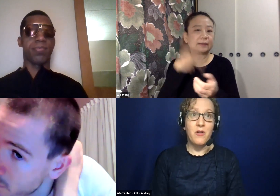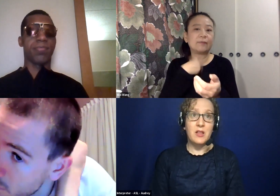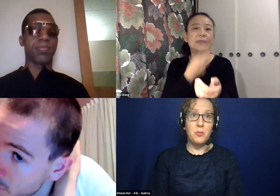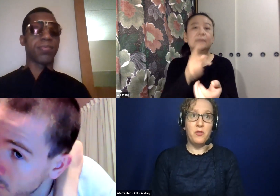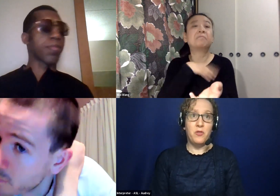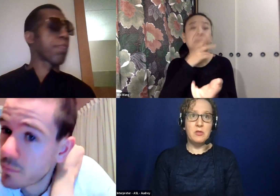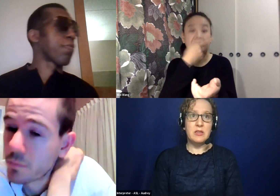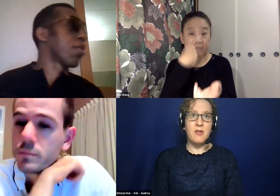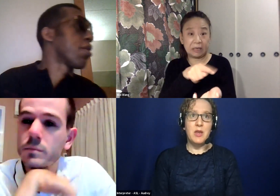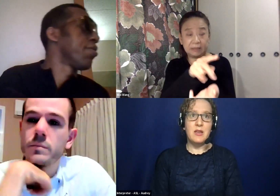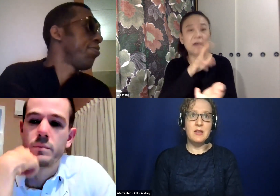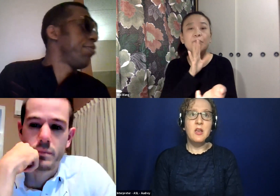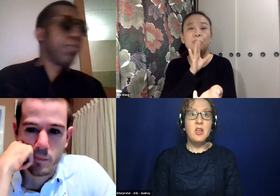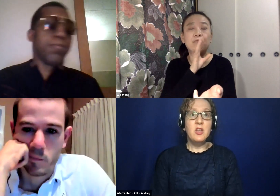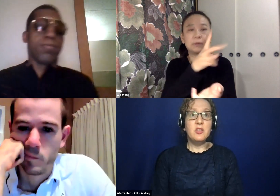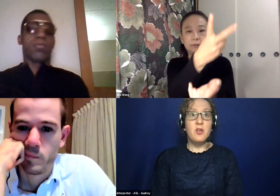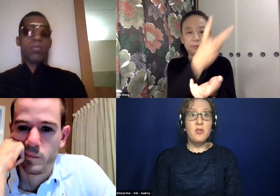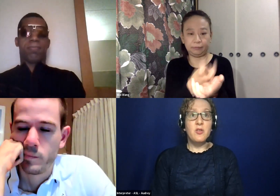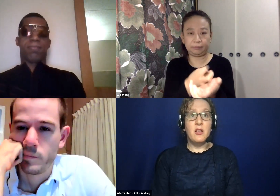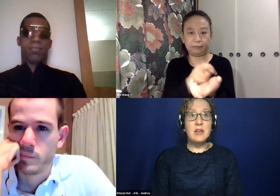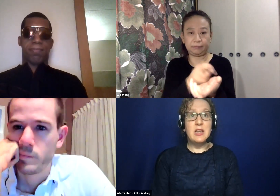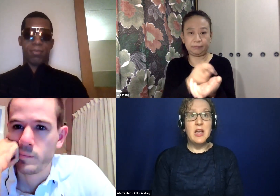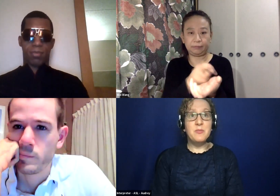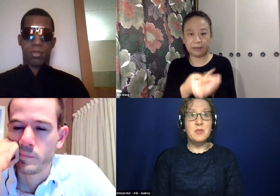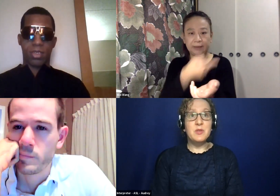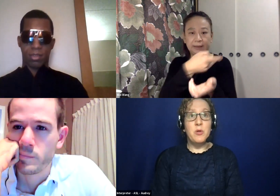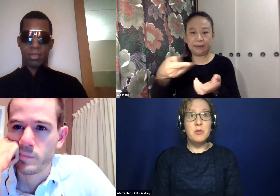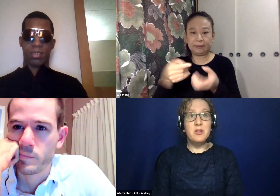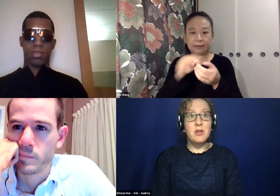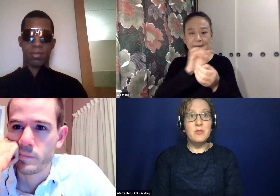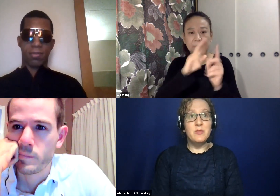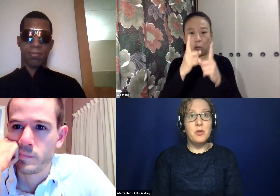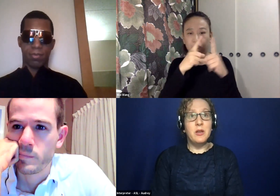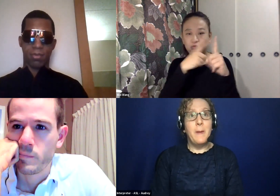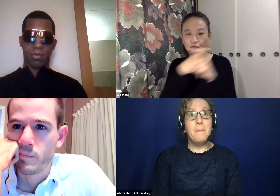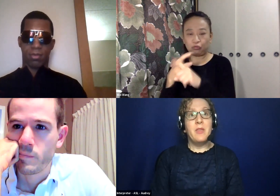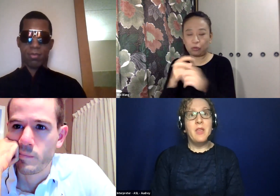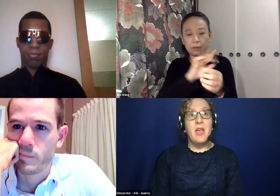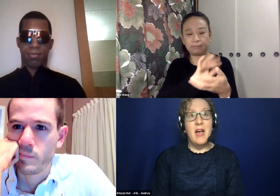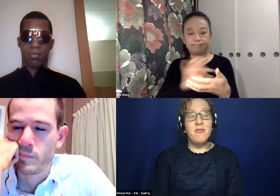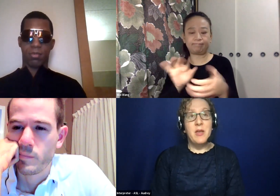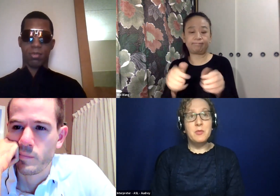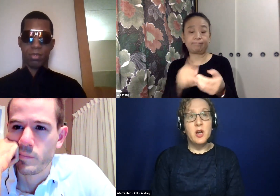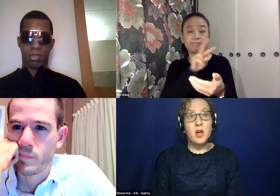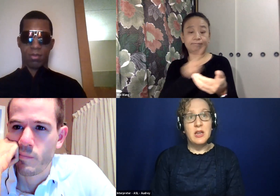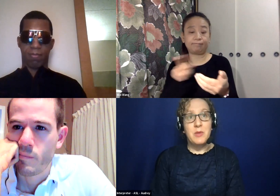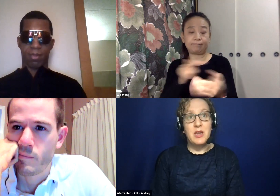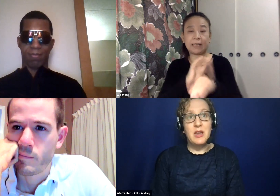interpreter available for those kind of meetings, so a lot of times what we would do is we would